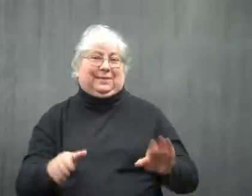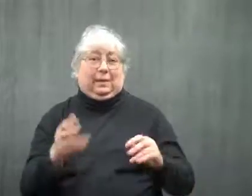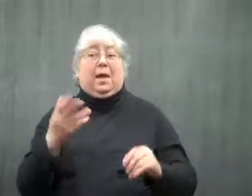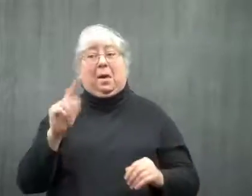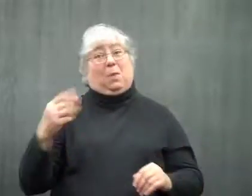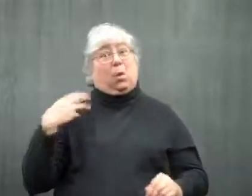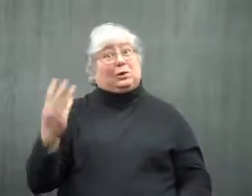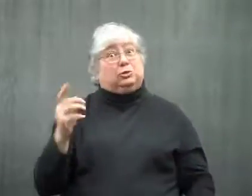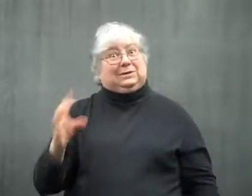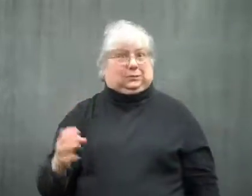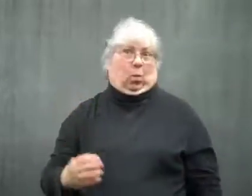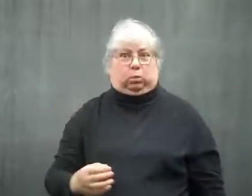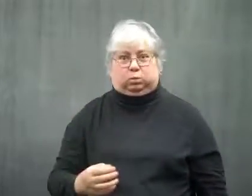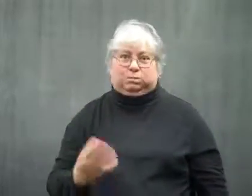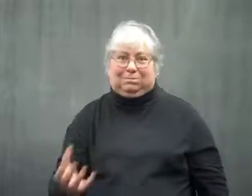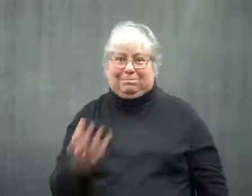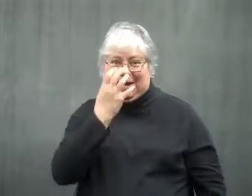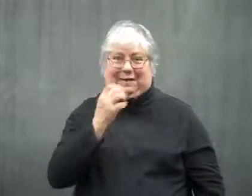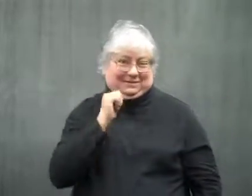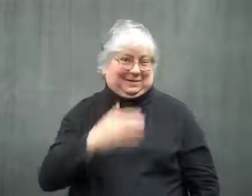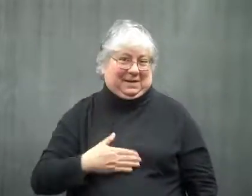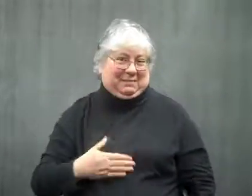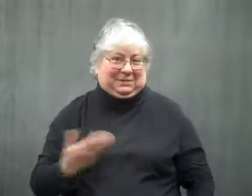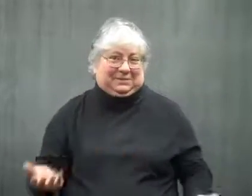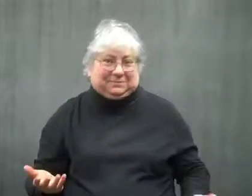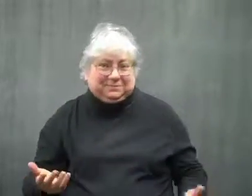Washington, D.C. was not happy about it, however.